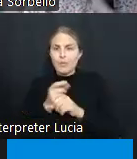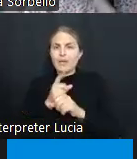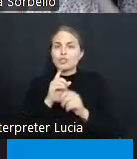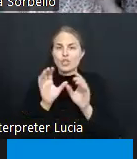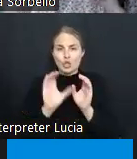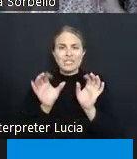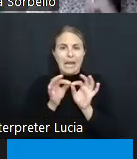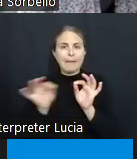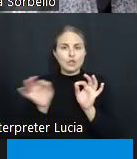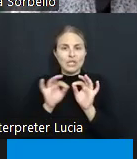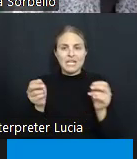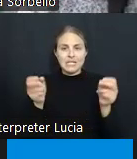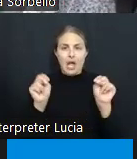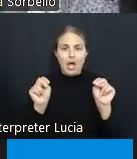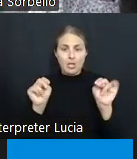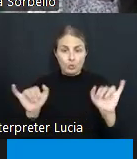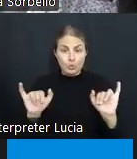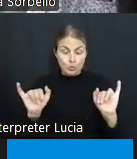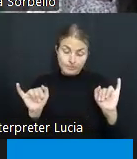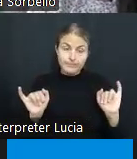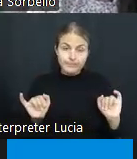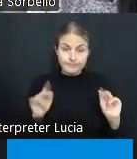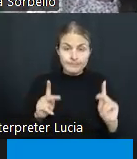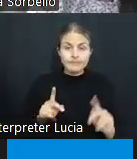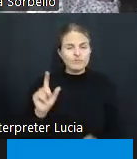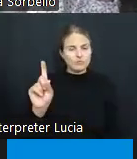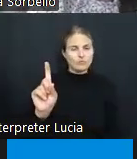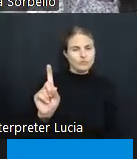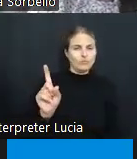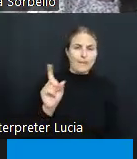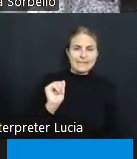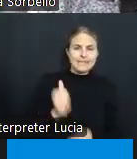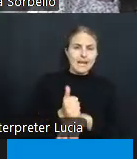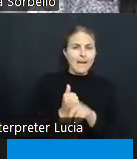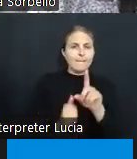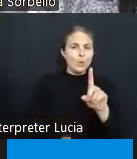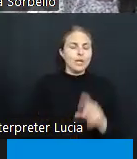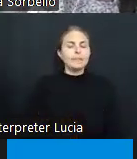»BLAISE BRYANT: All right.